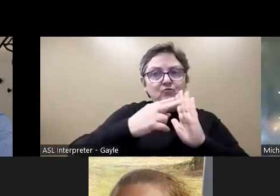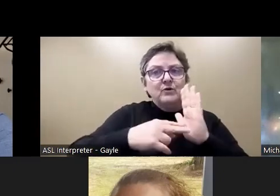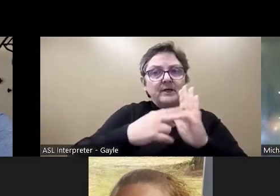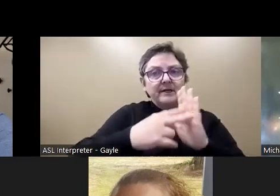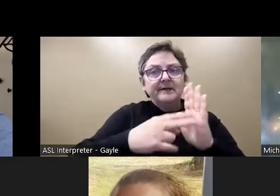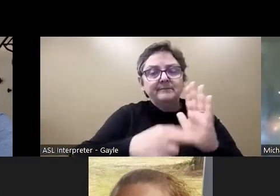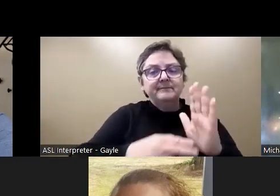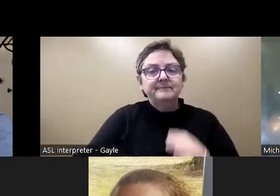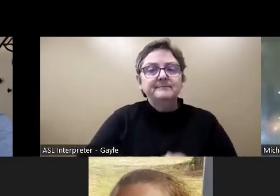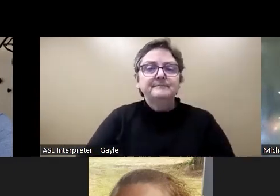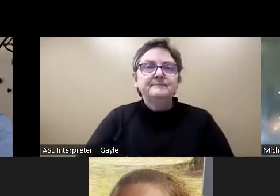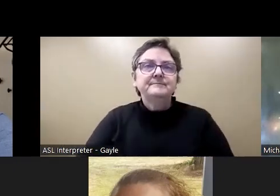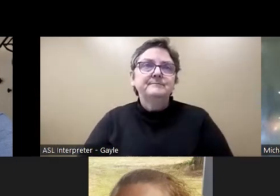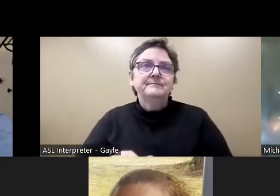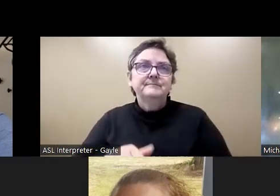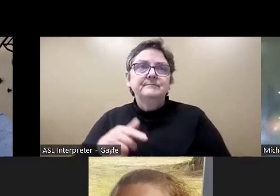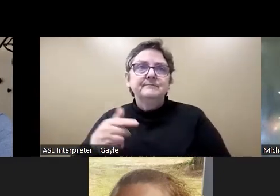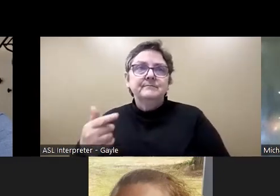Thank you, Paul, this is really...